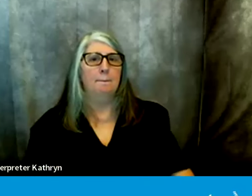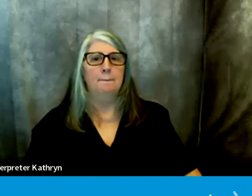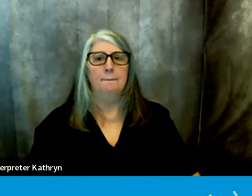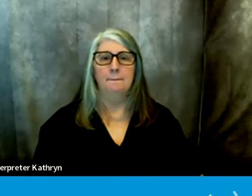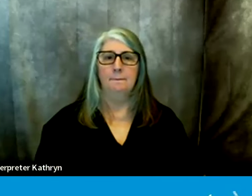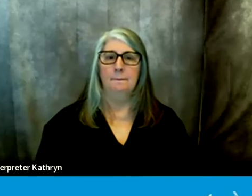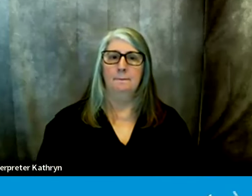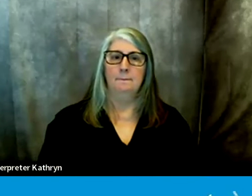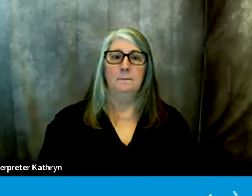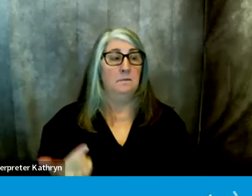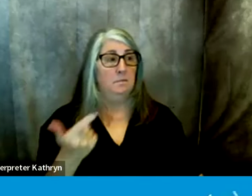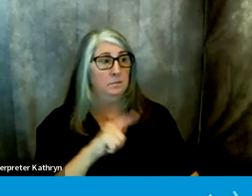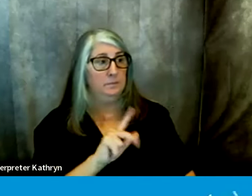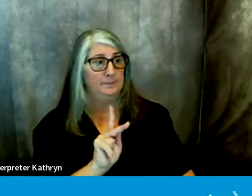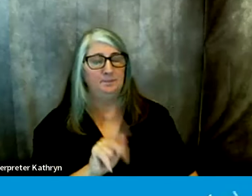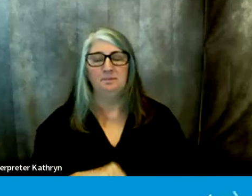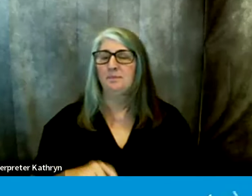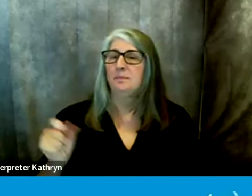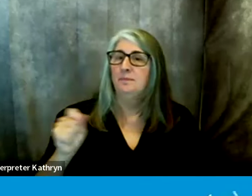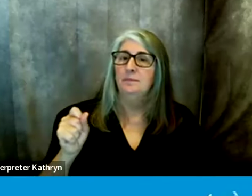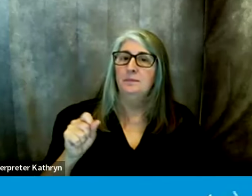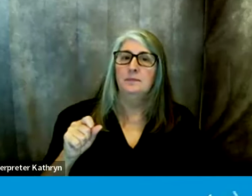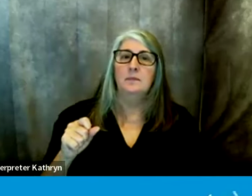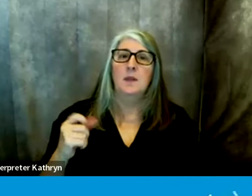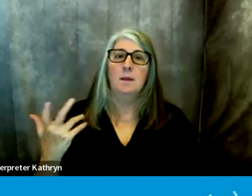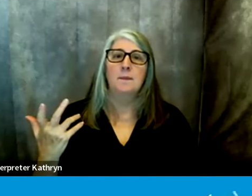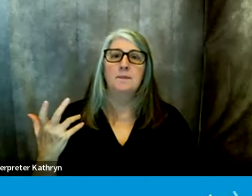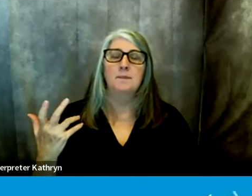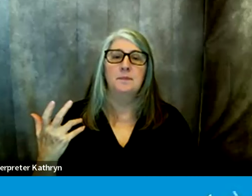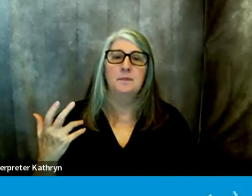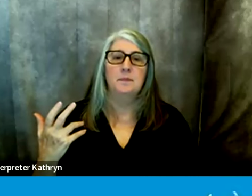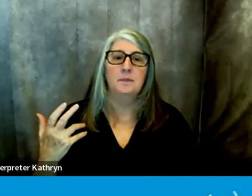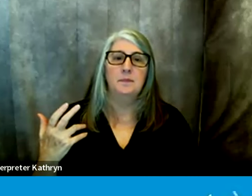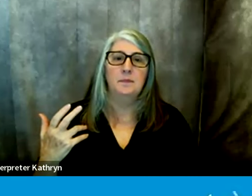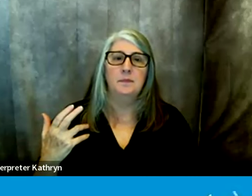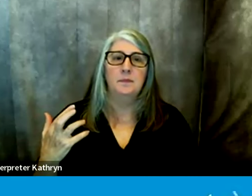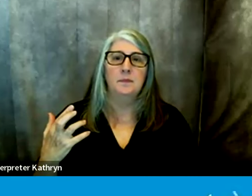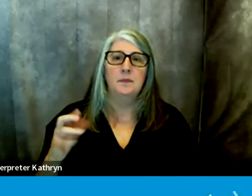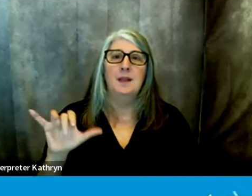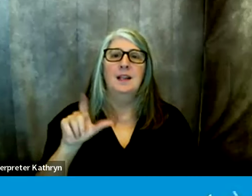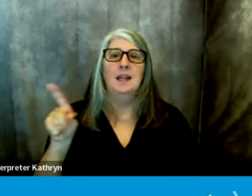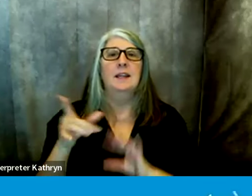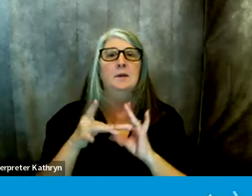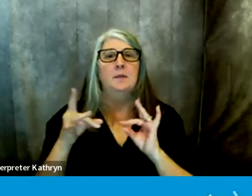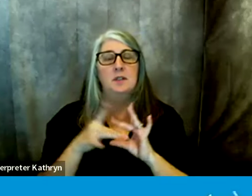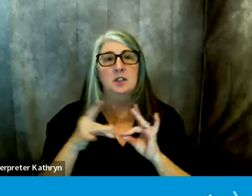Yes, absolutely. I mean, I think that like Parag alluded to earlier, I don't think that the mechanism of injury matters so much.